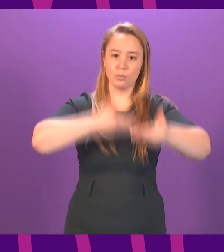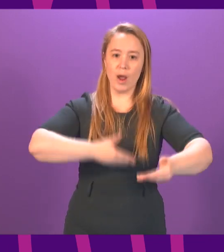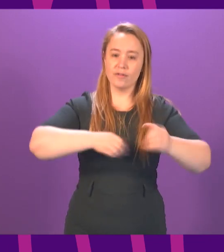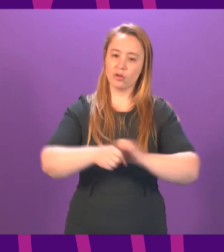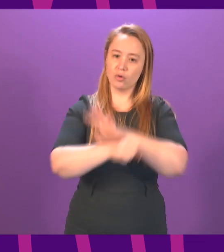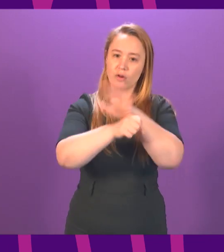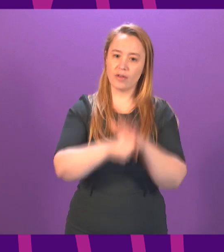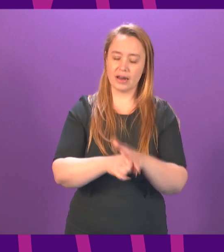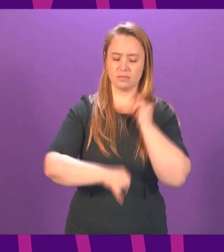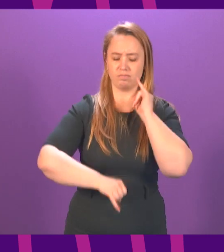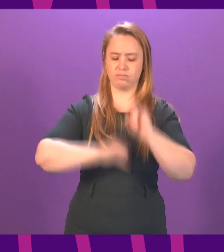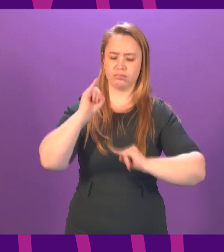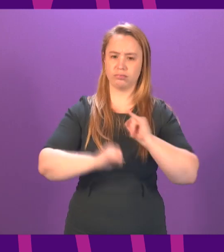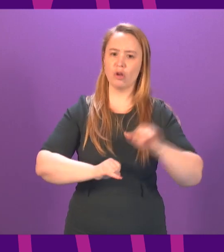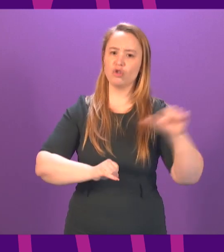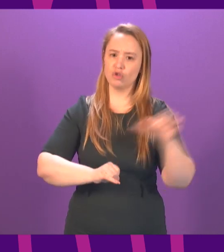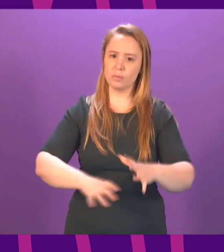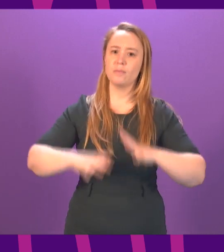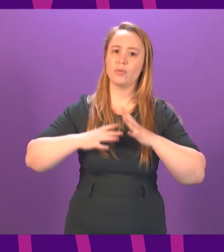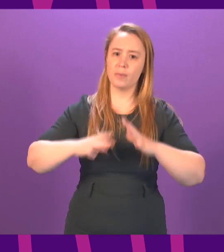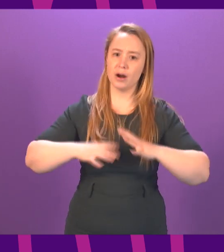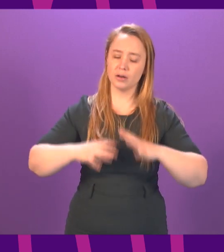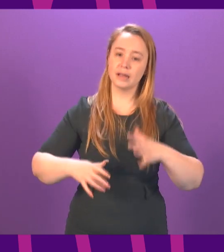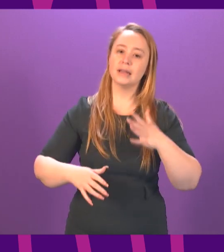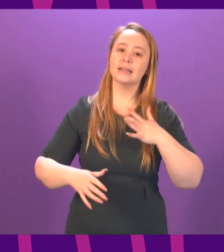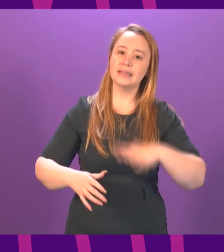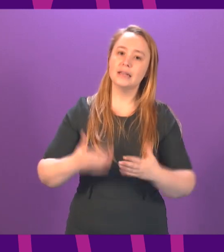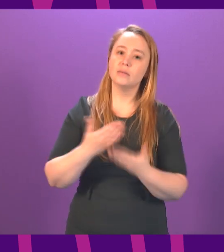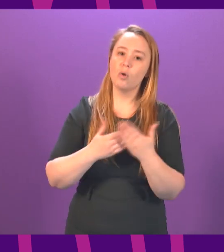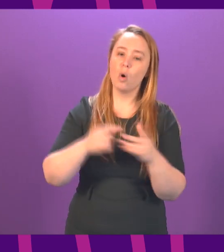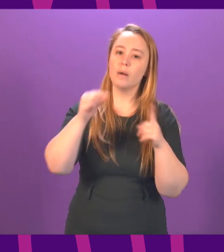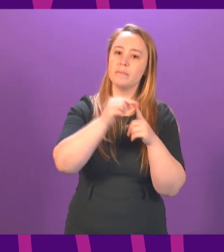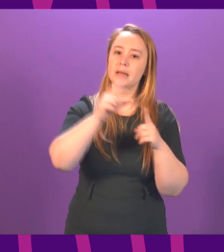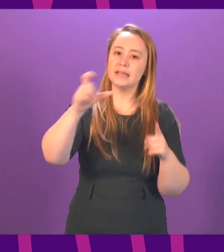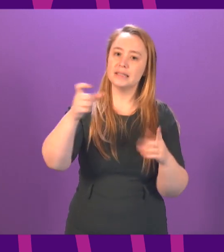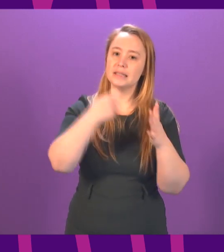now to increase polymerase chain reaction testing to catch more people with the virus.